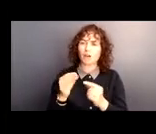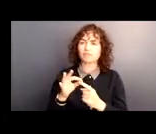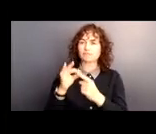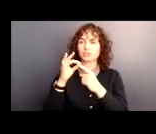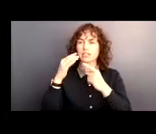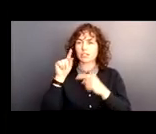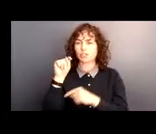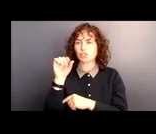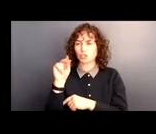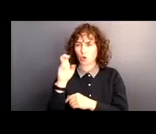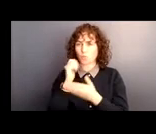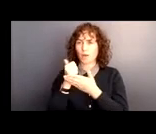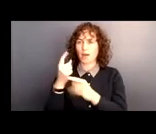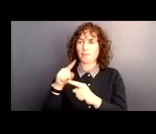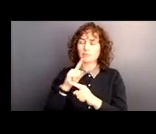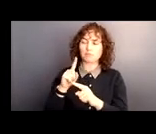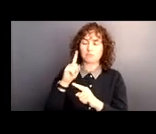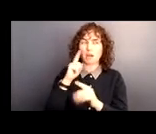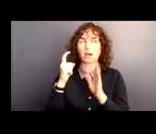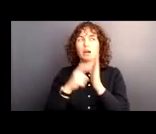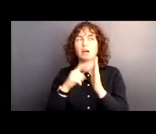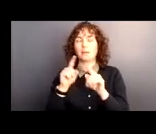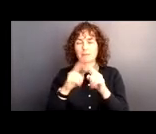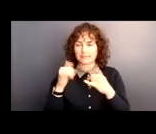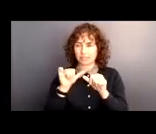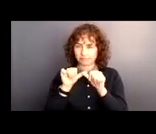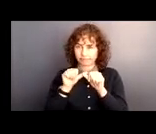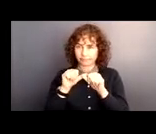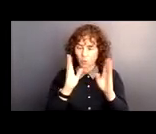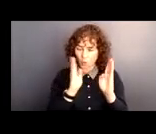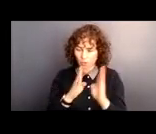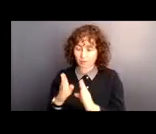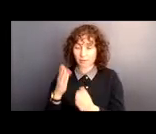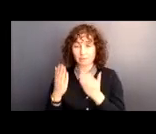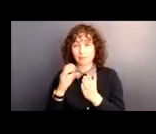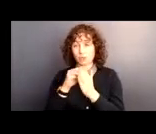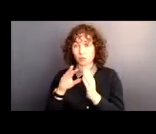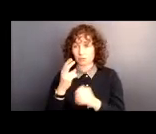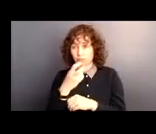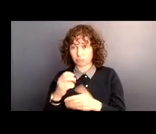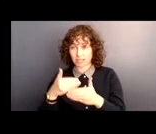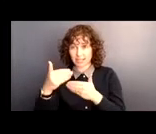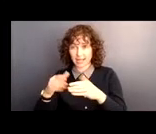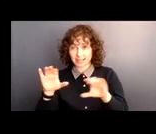while maintaining a sense of order. Students may need to move to the next activity or move within a large group.